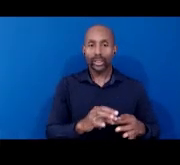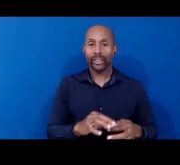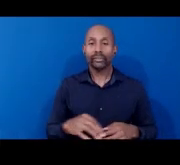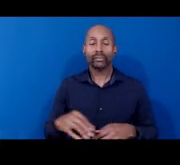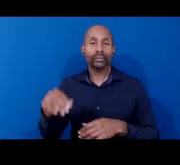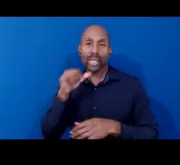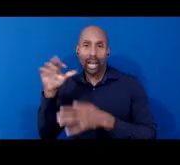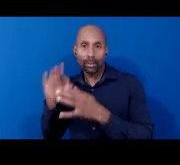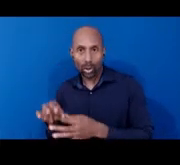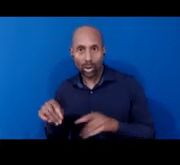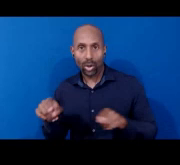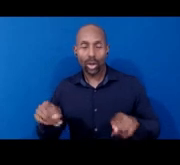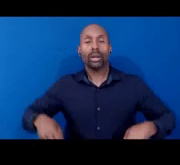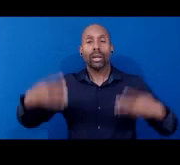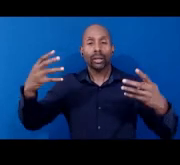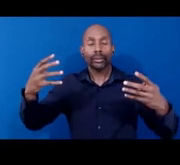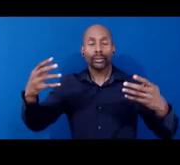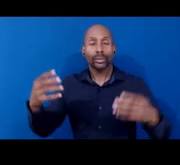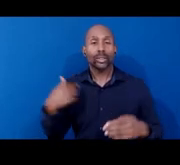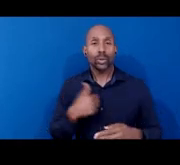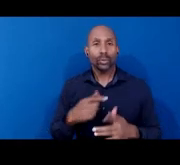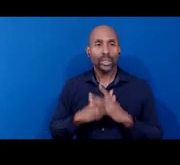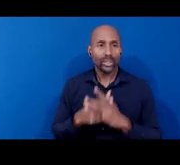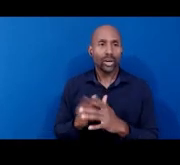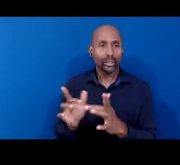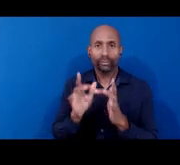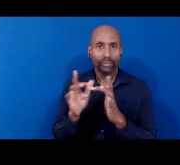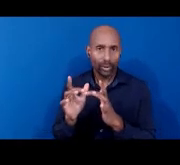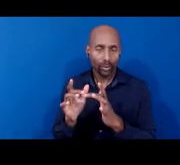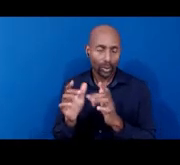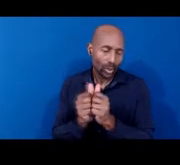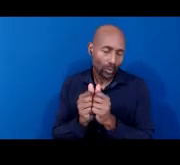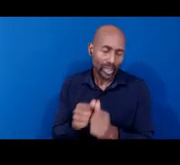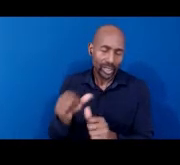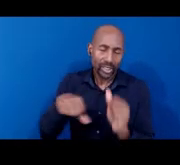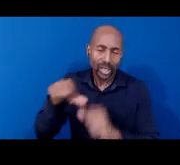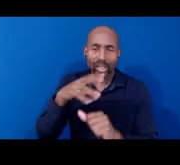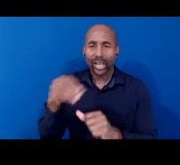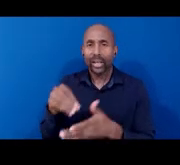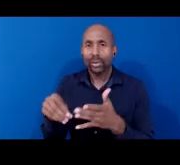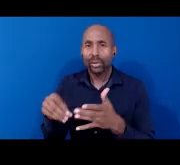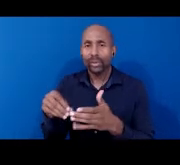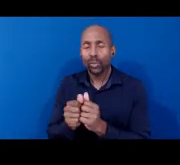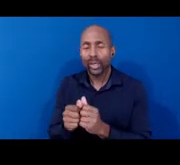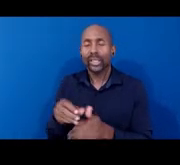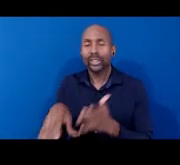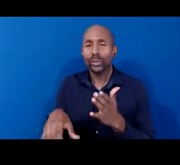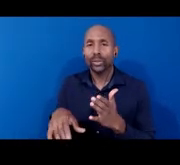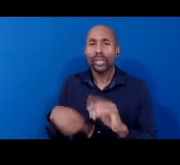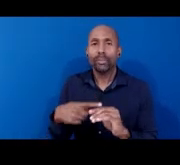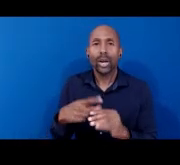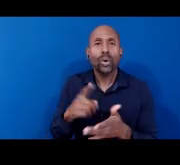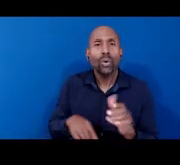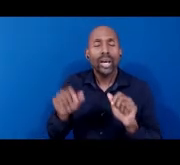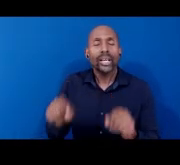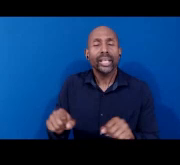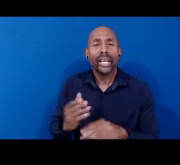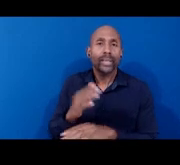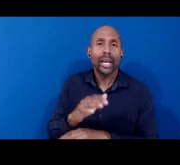network, with each other and and with students about what could beyond 100K really focus on in our next moon shot goal.